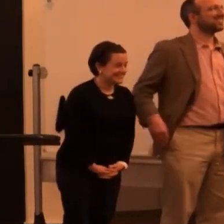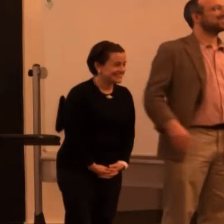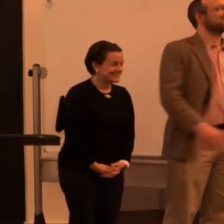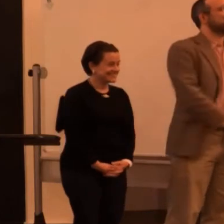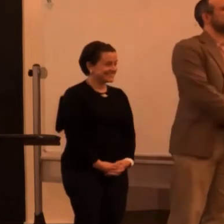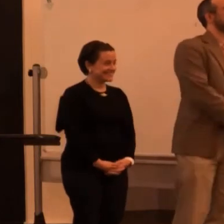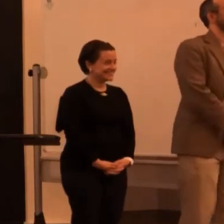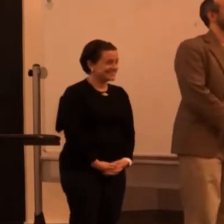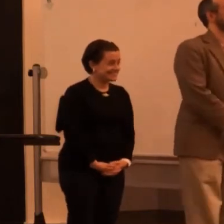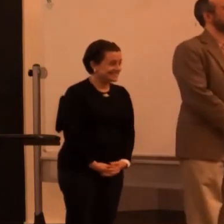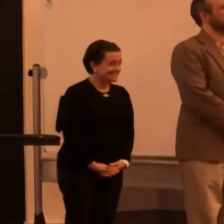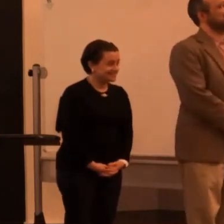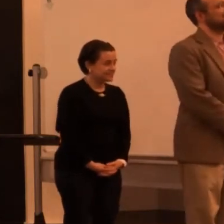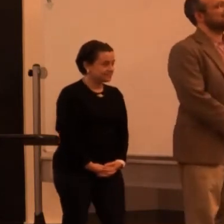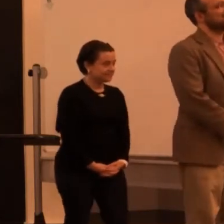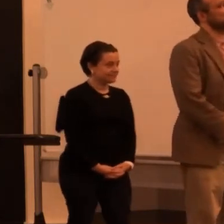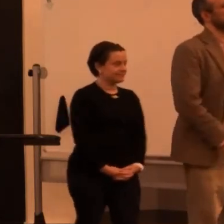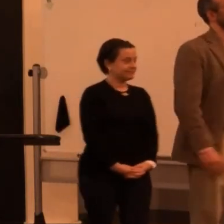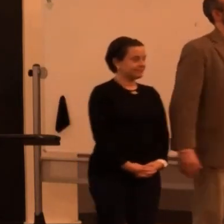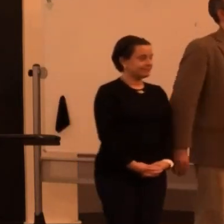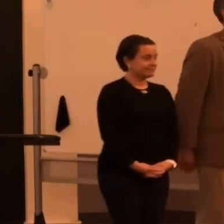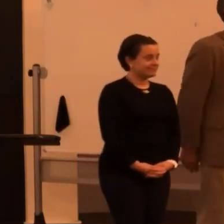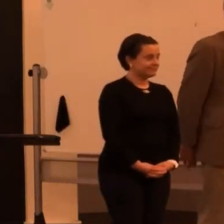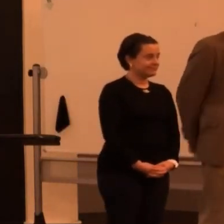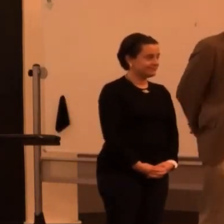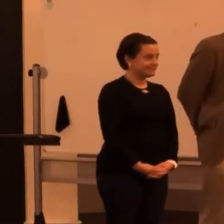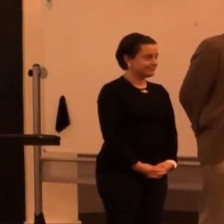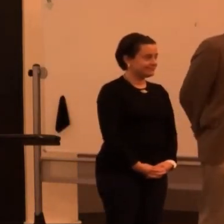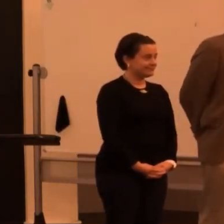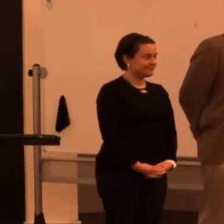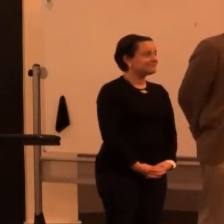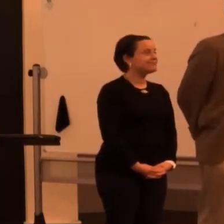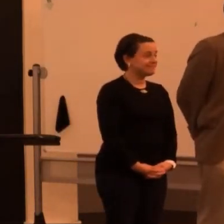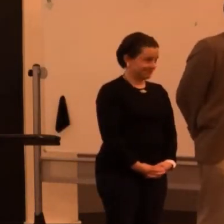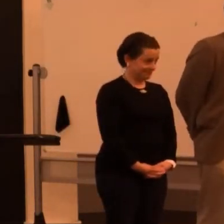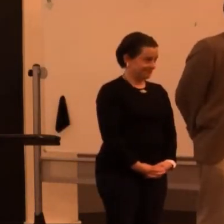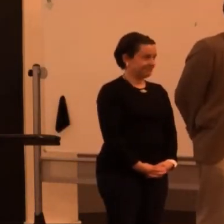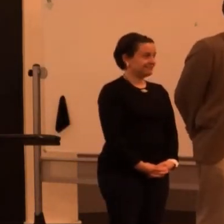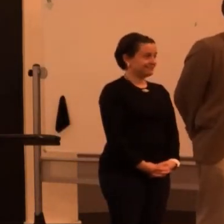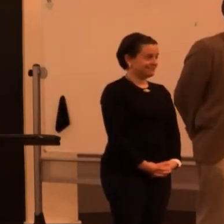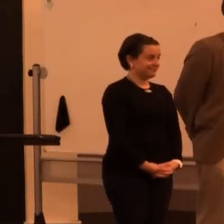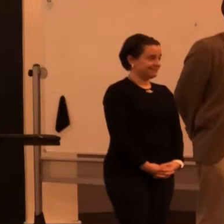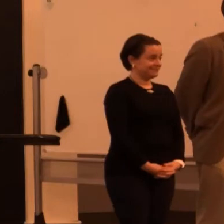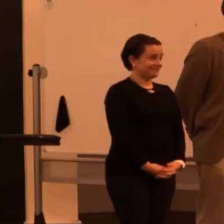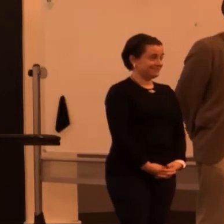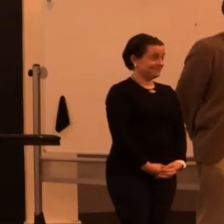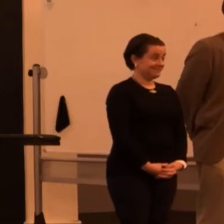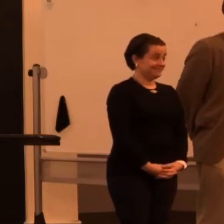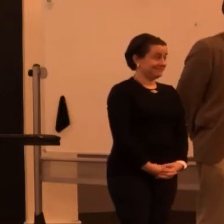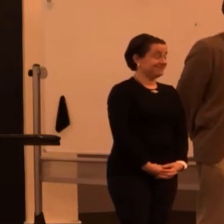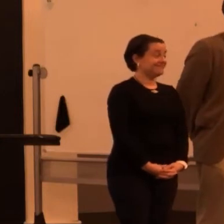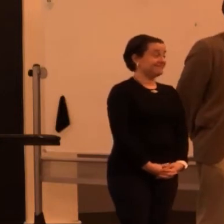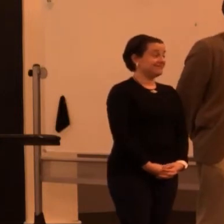very positive about this, but suppose we went past that one year we go and your analysis is that